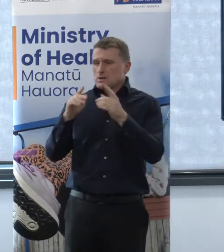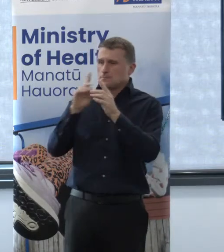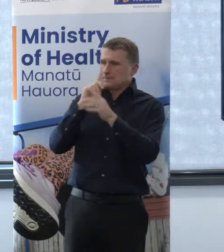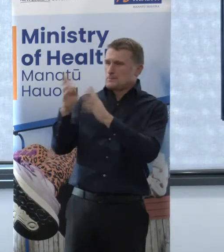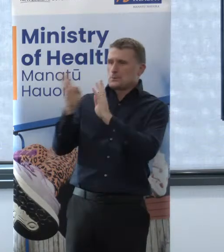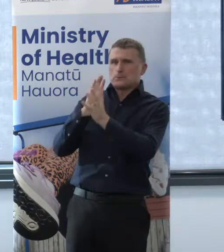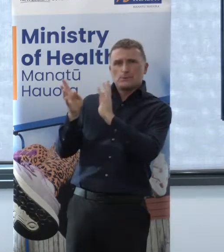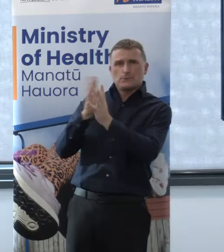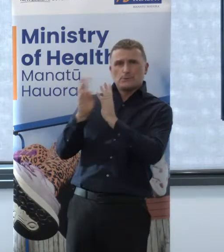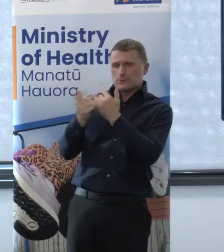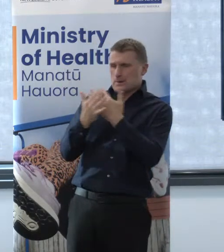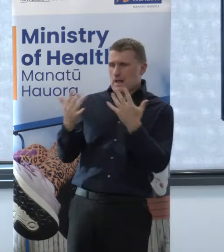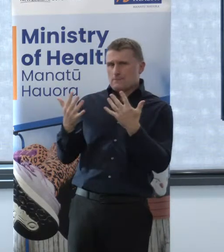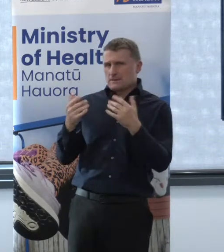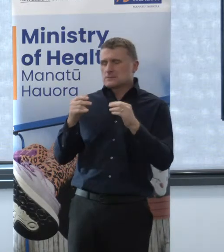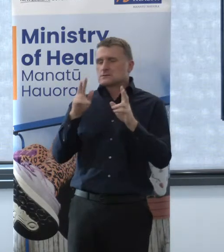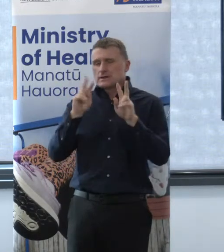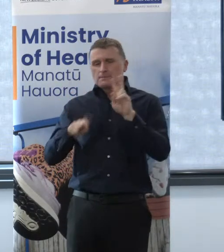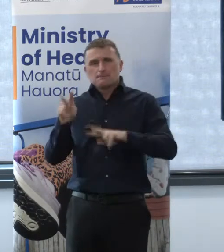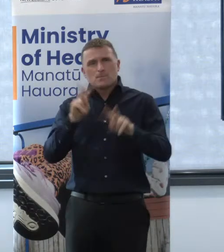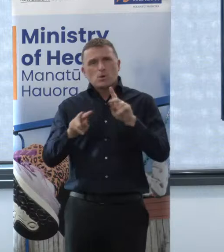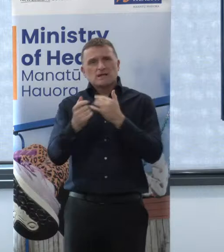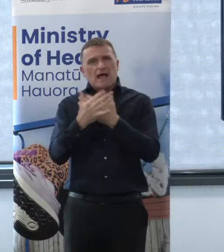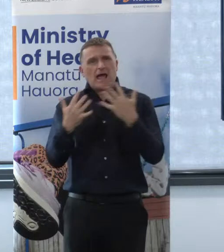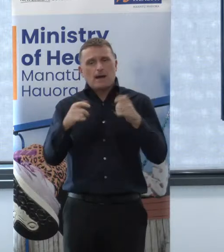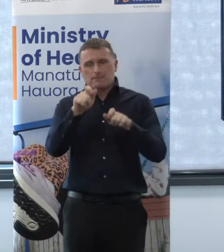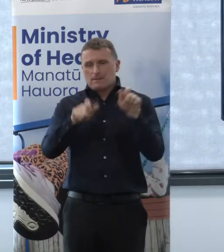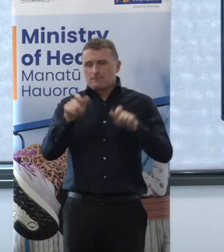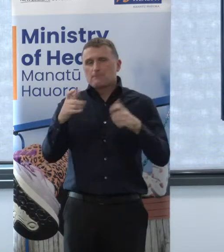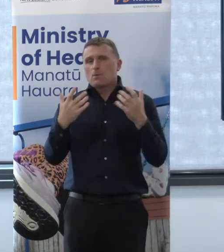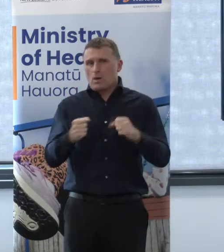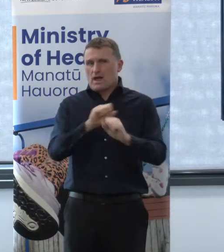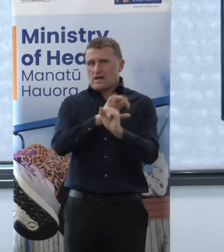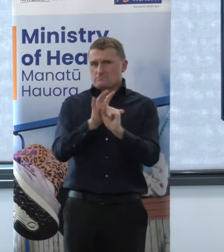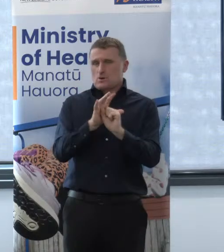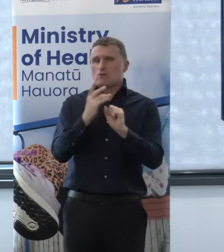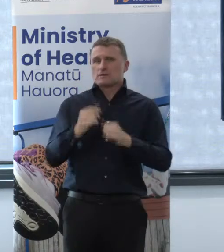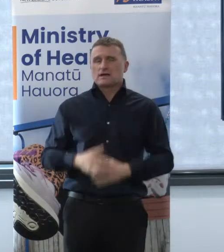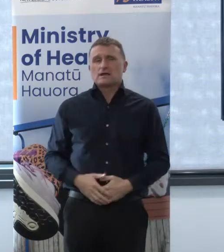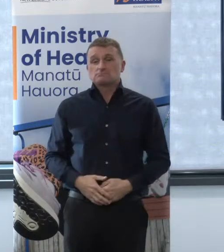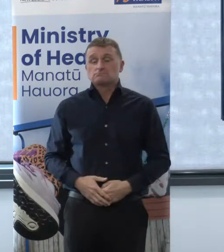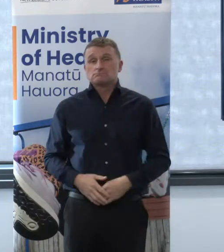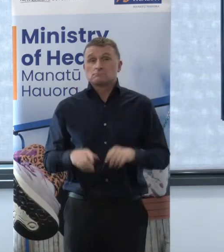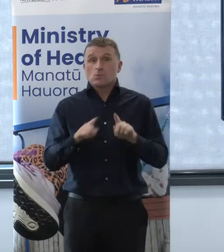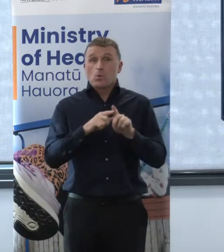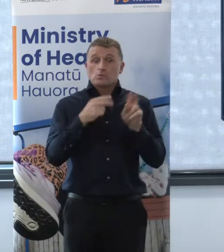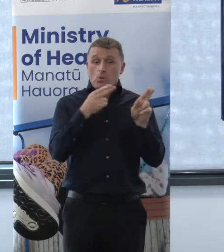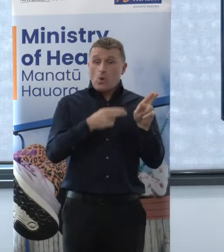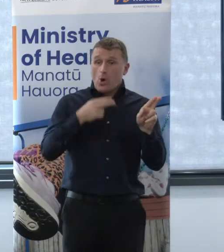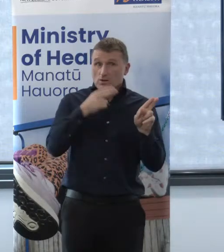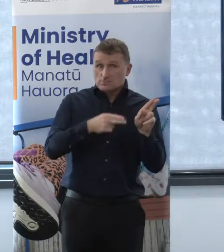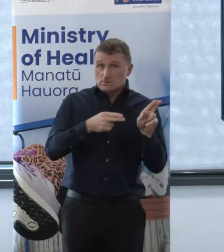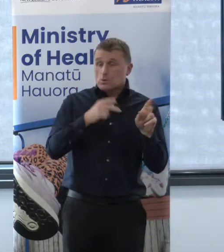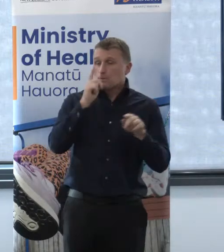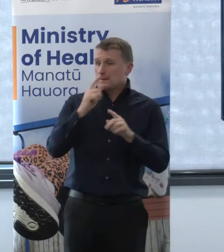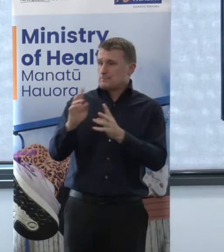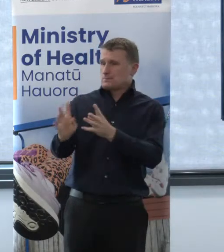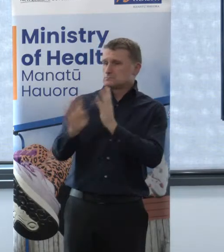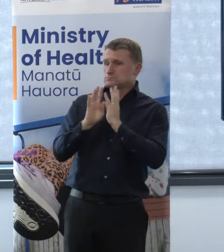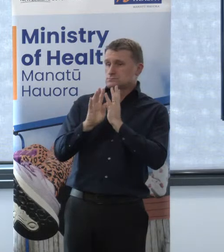variants are circulating across the country. PCR samples from hospitalised